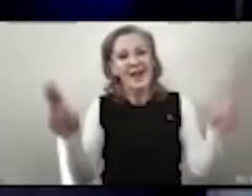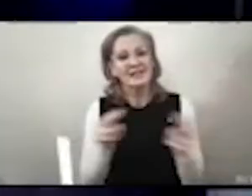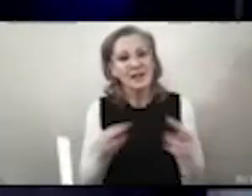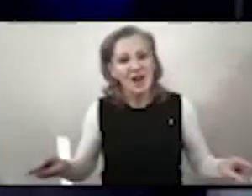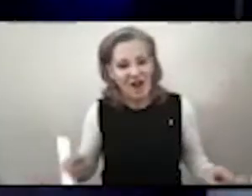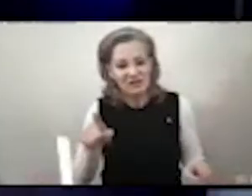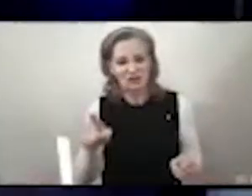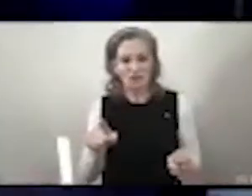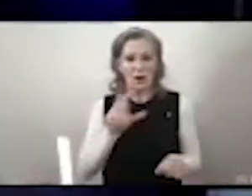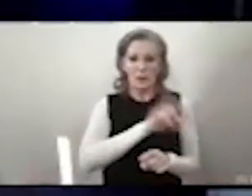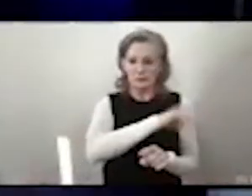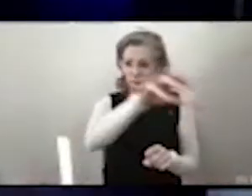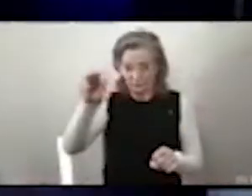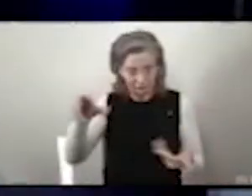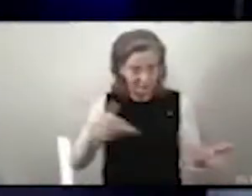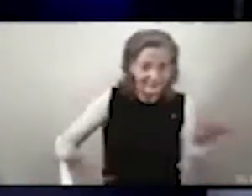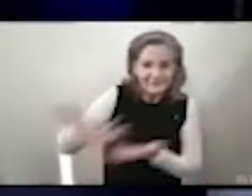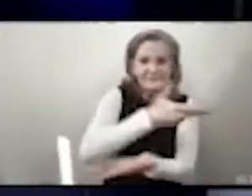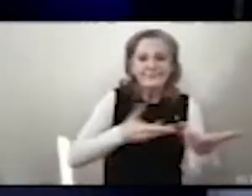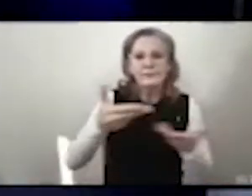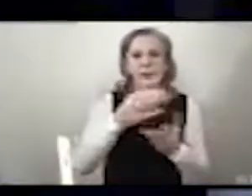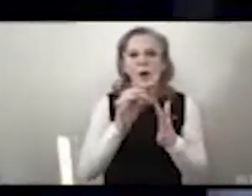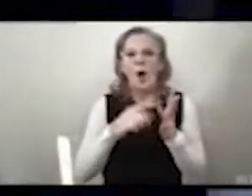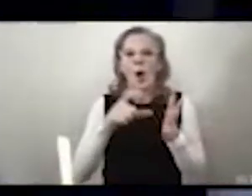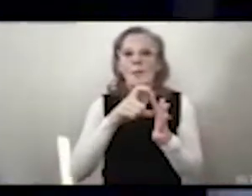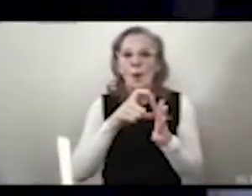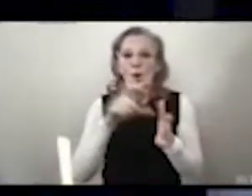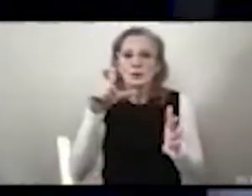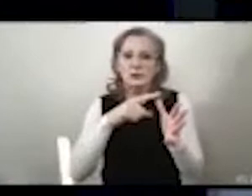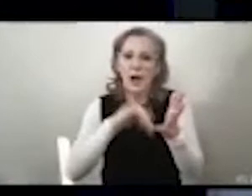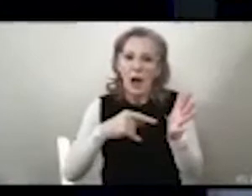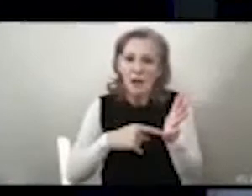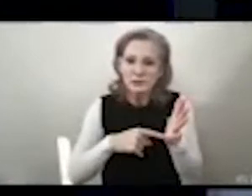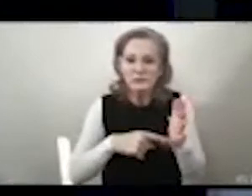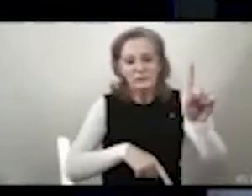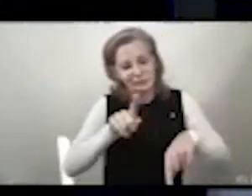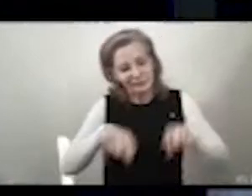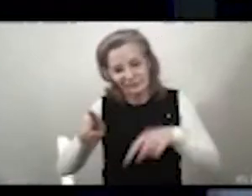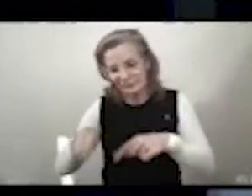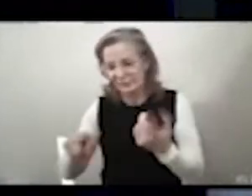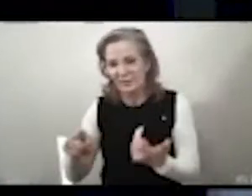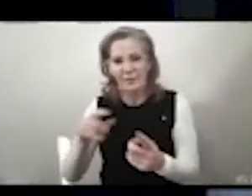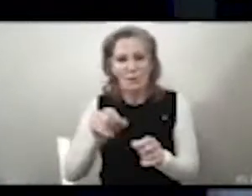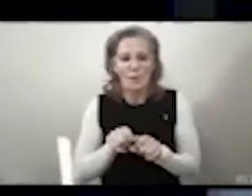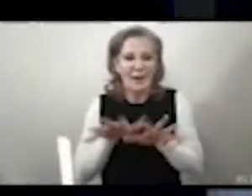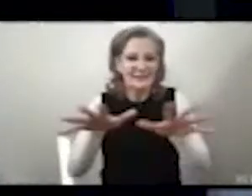of podcasts on different dimensions of the pandemic and much more. And you can find all the Commission's outputs on its microsite, which